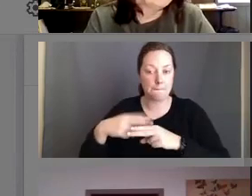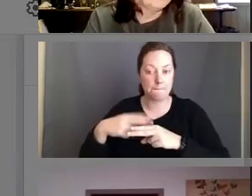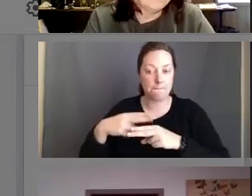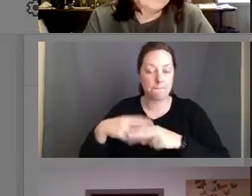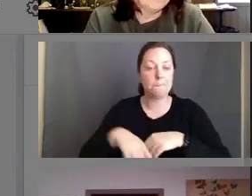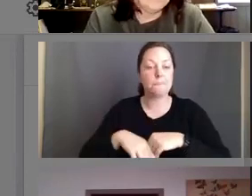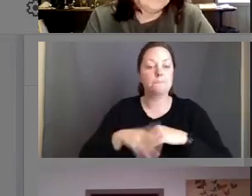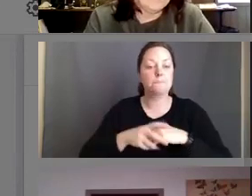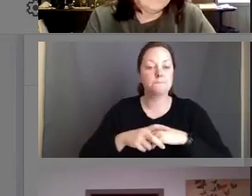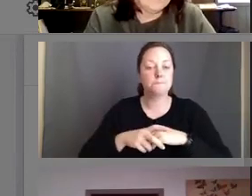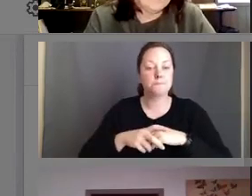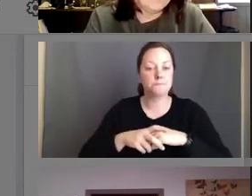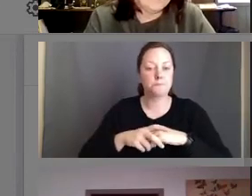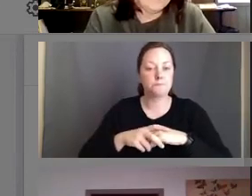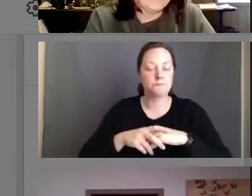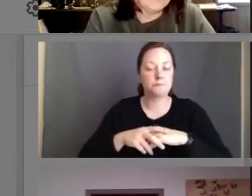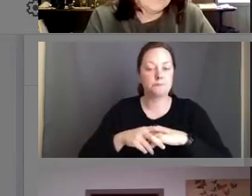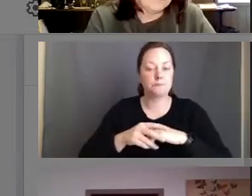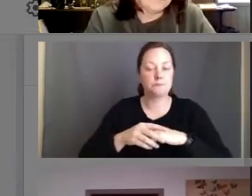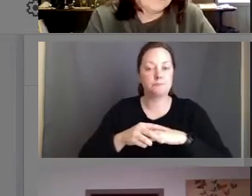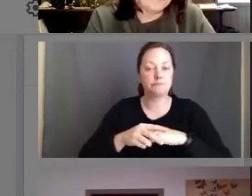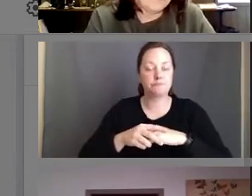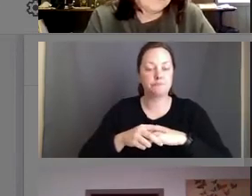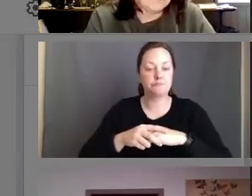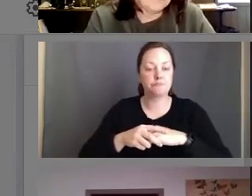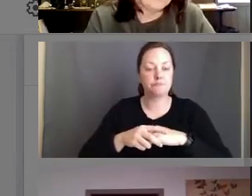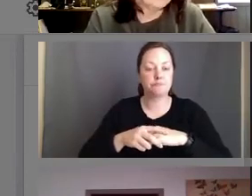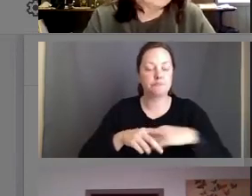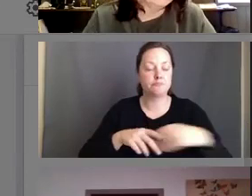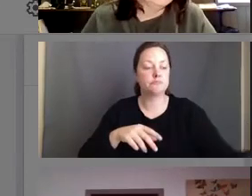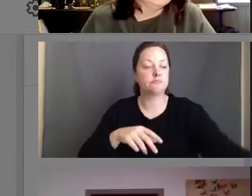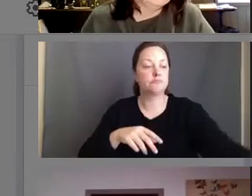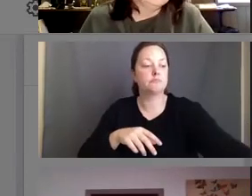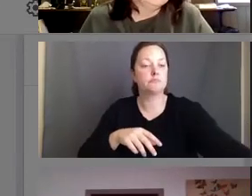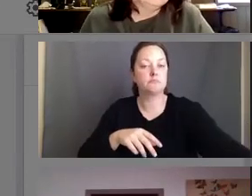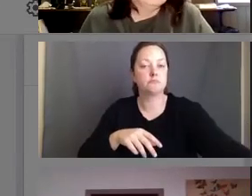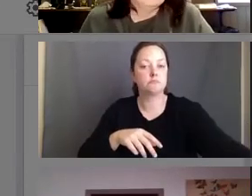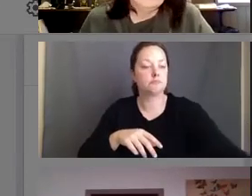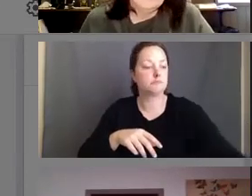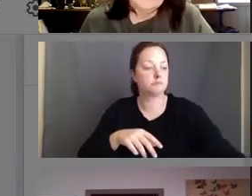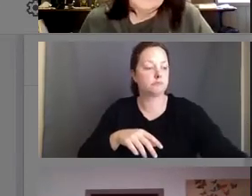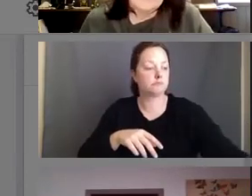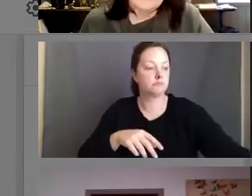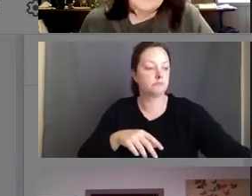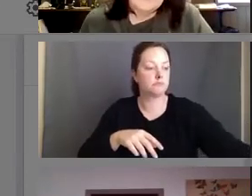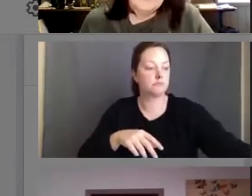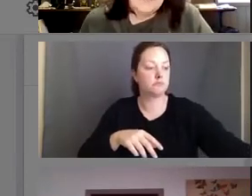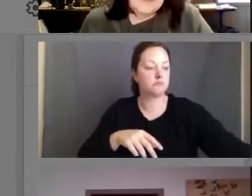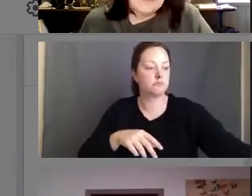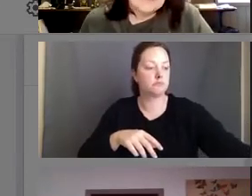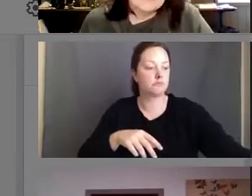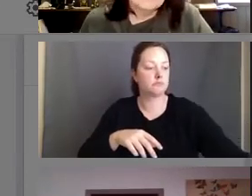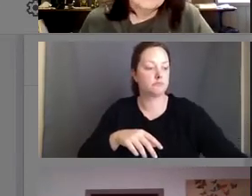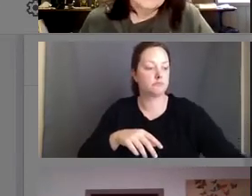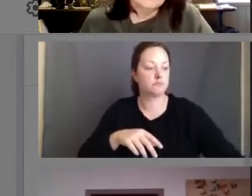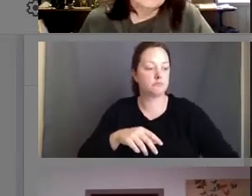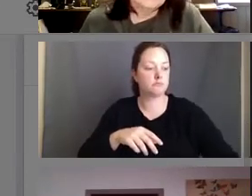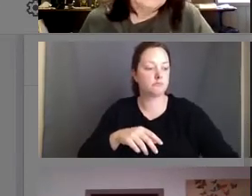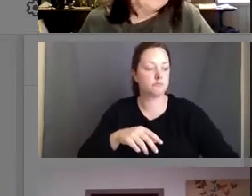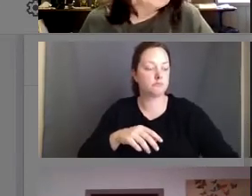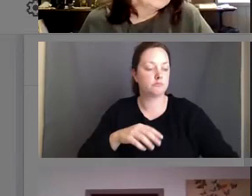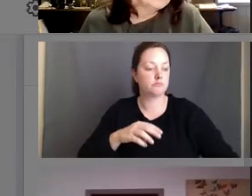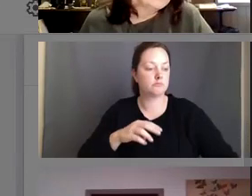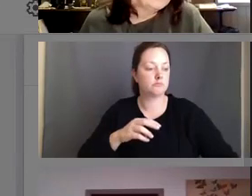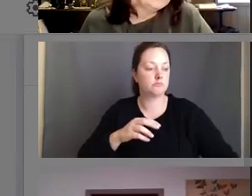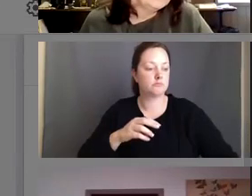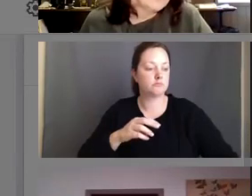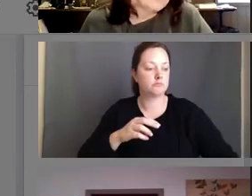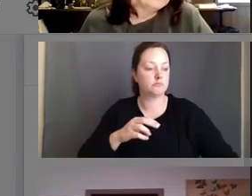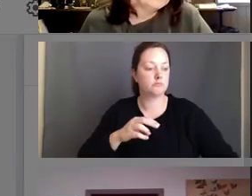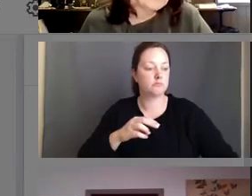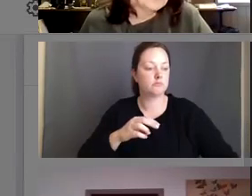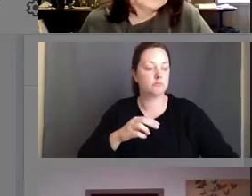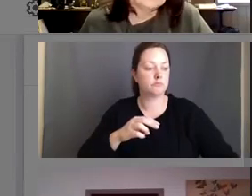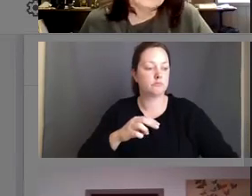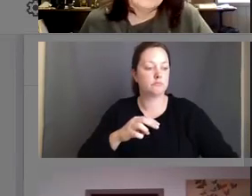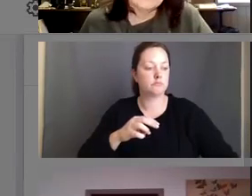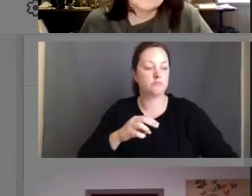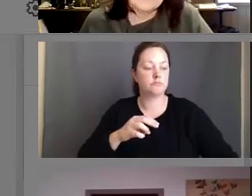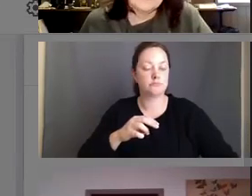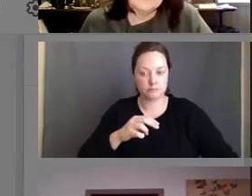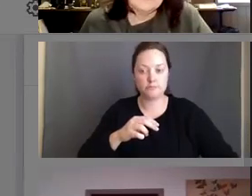We are on this homepage, I am going to select one of these layouts.